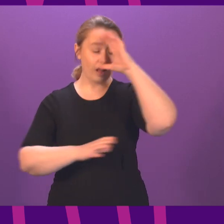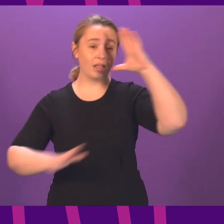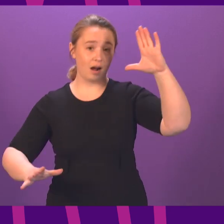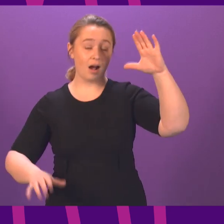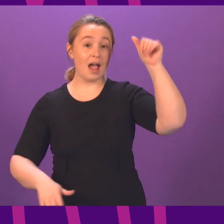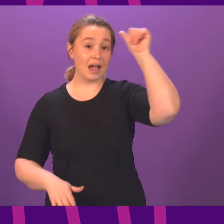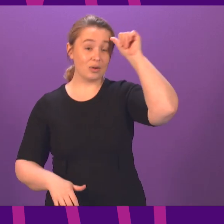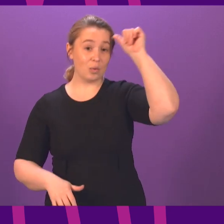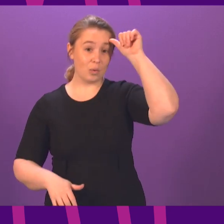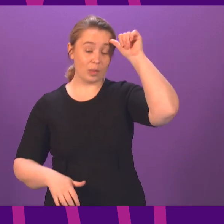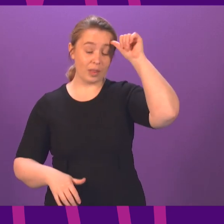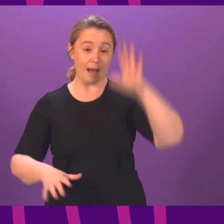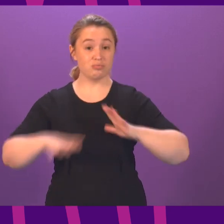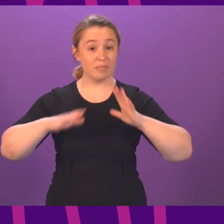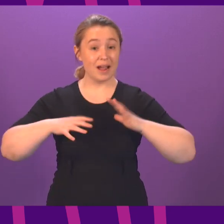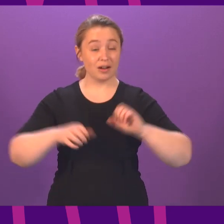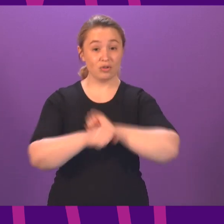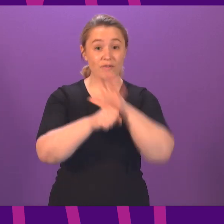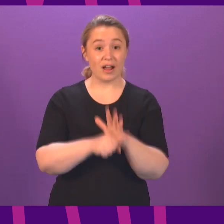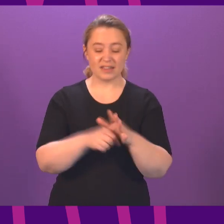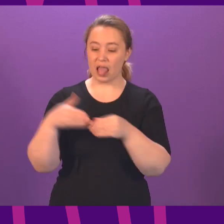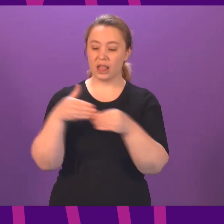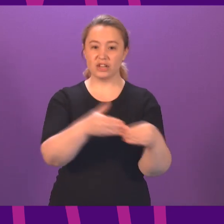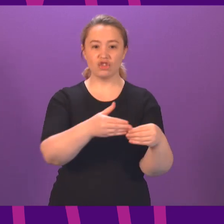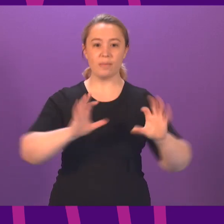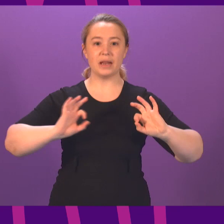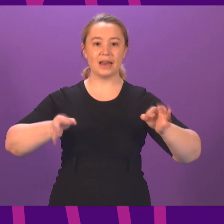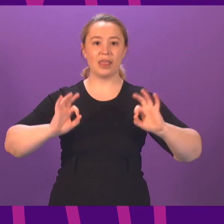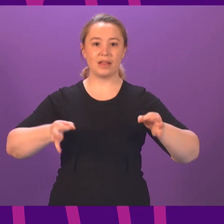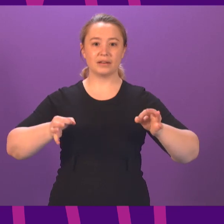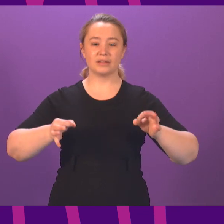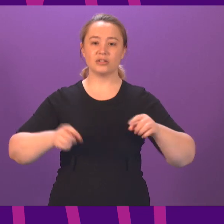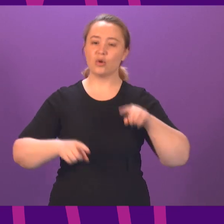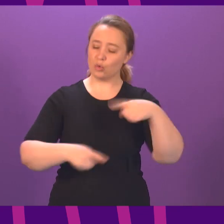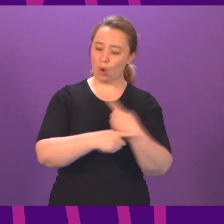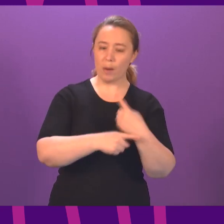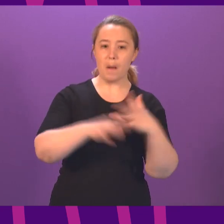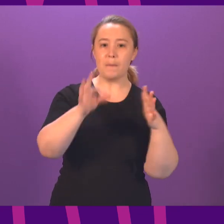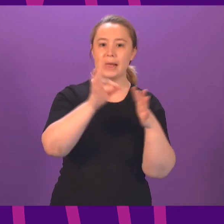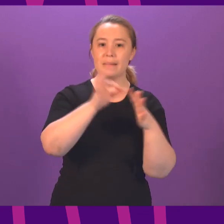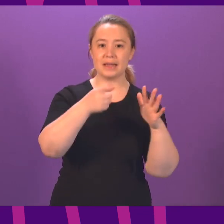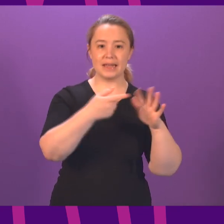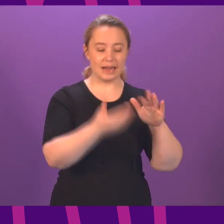preparing for the pandemic. The First Minister referenced stockpiles of PPE but, from staff